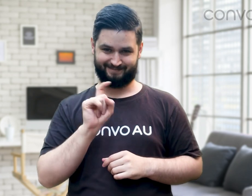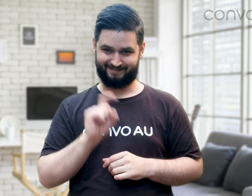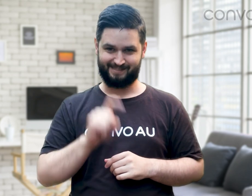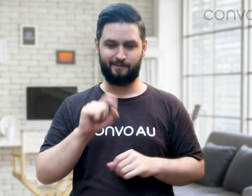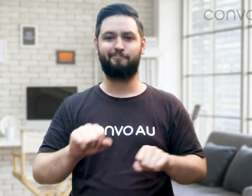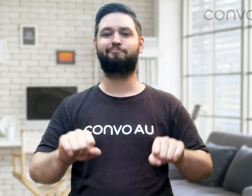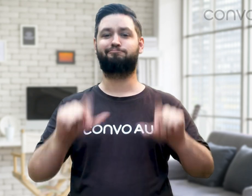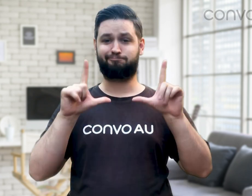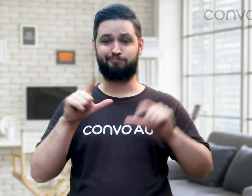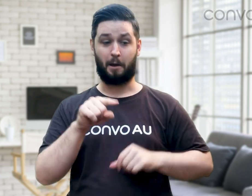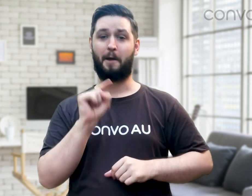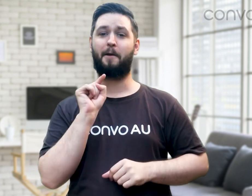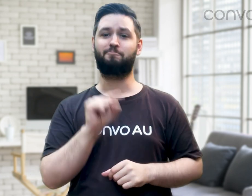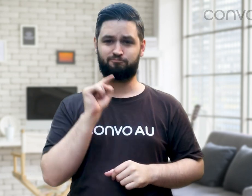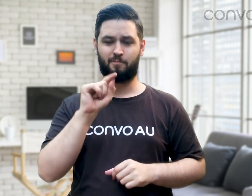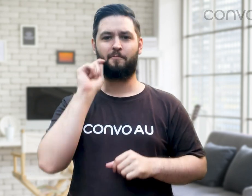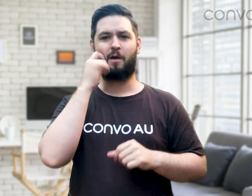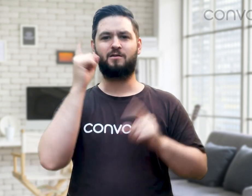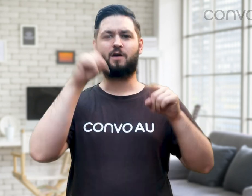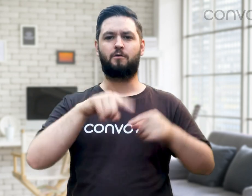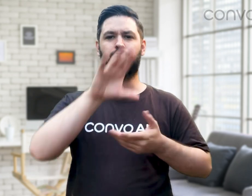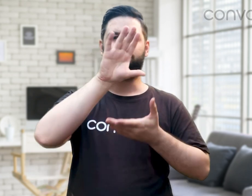Which opens a pop-up window with a button you can tap to start calculating your internet speed.